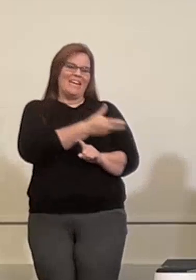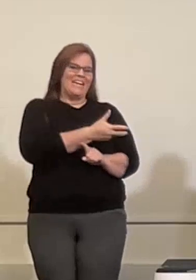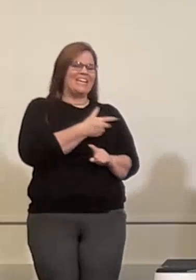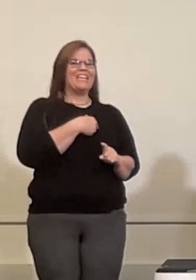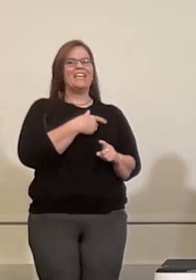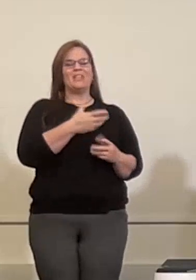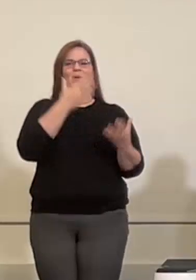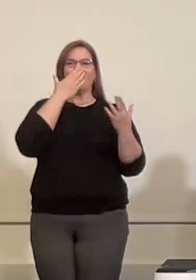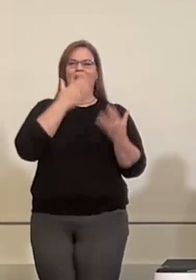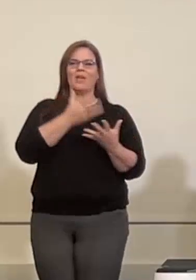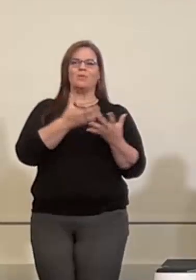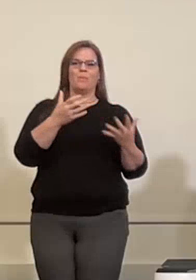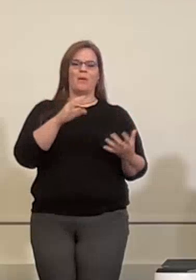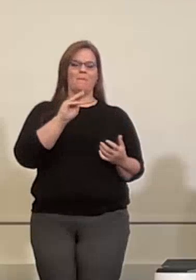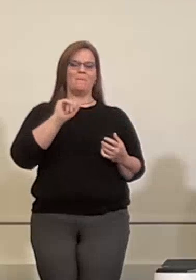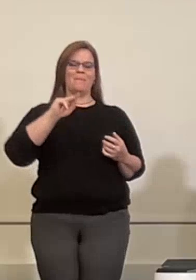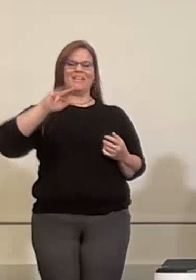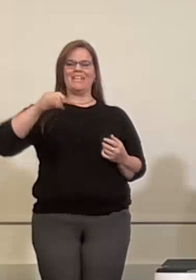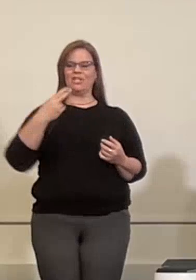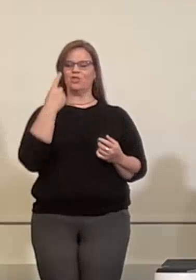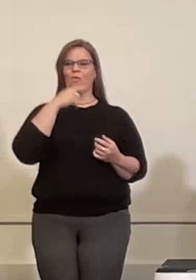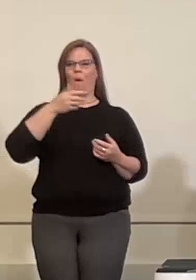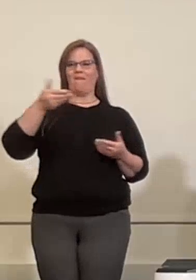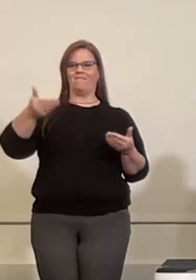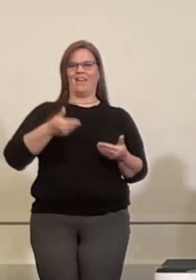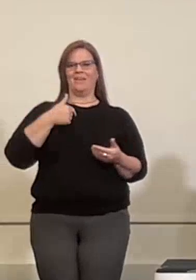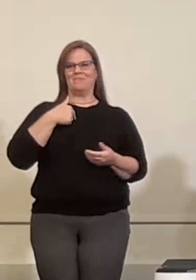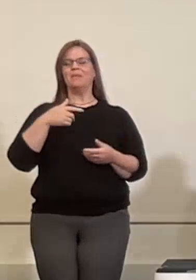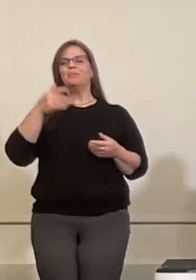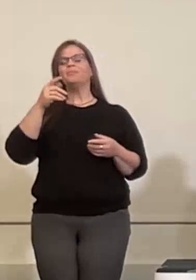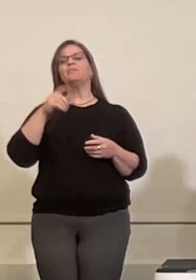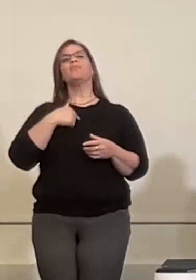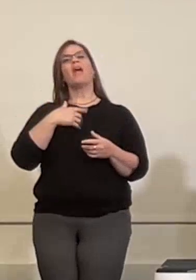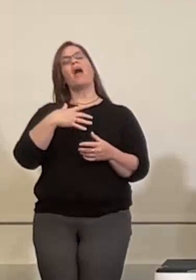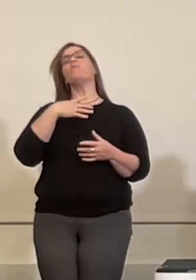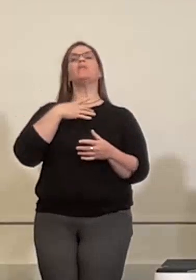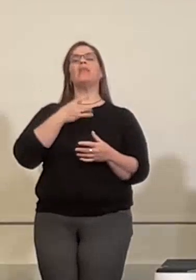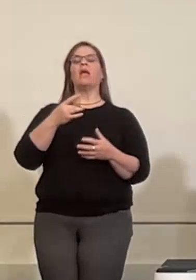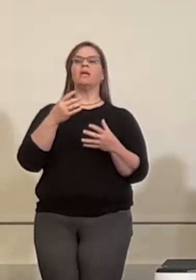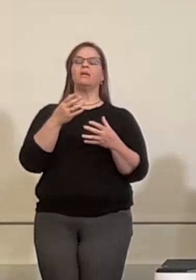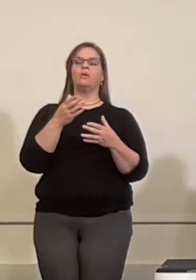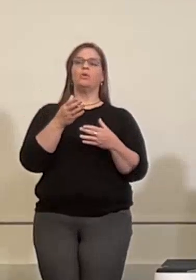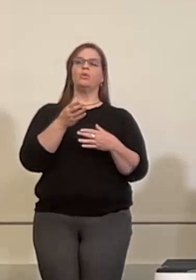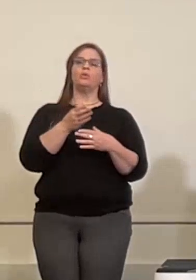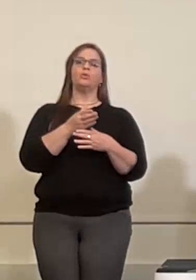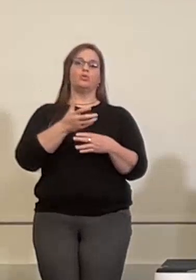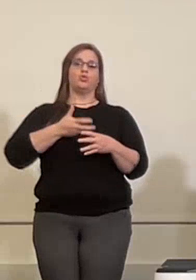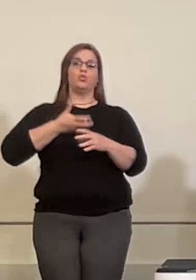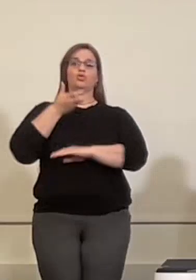So thank you so much Manish for inviting me. I would like to share something some my experience when I joined